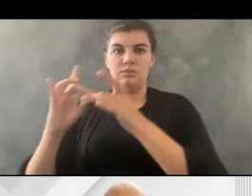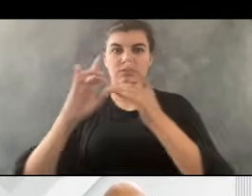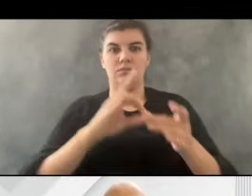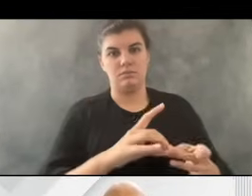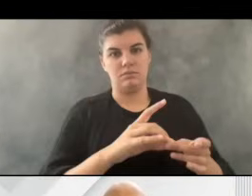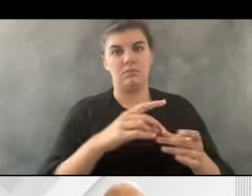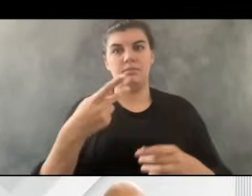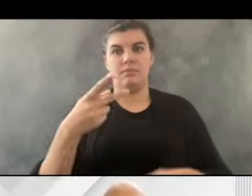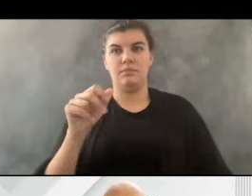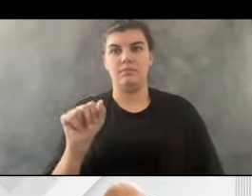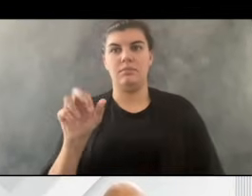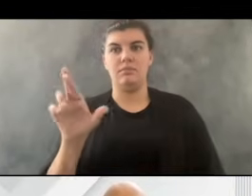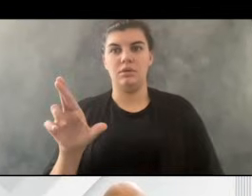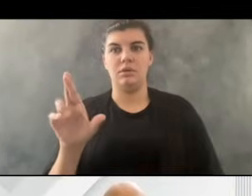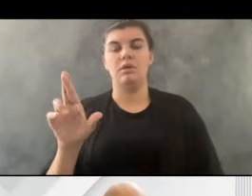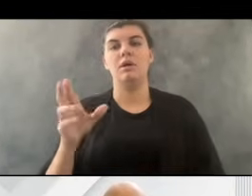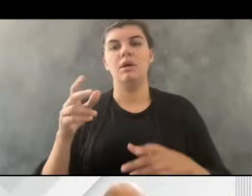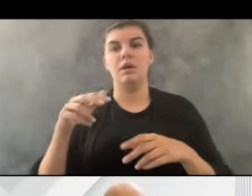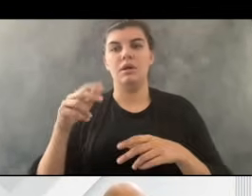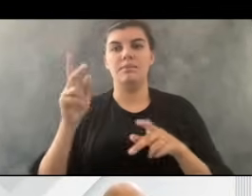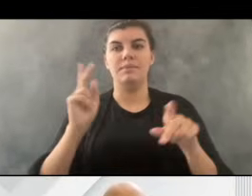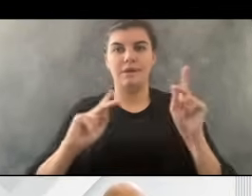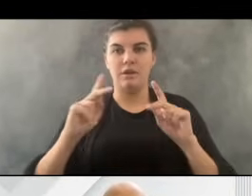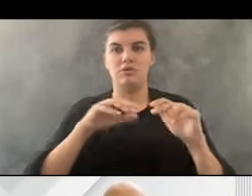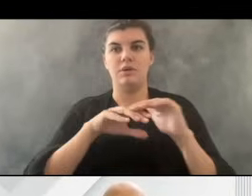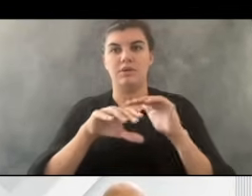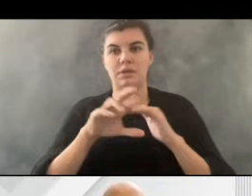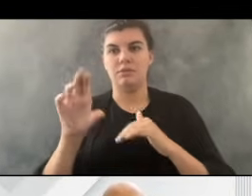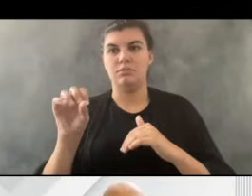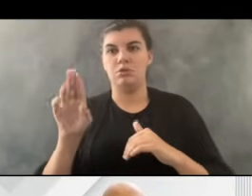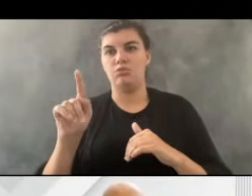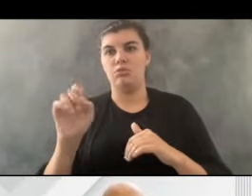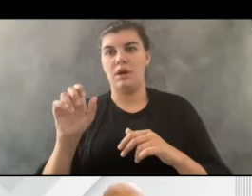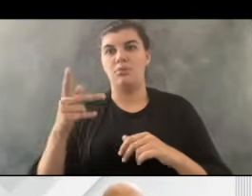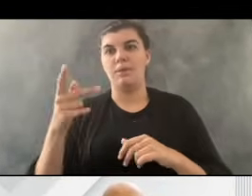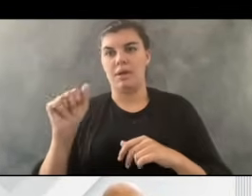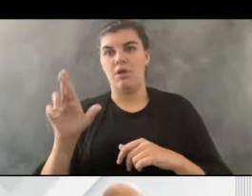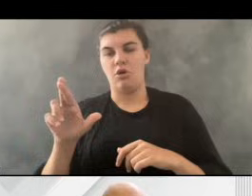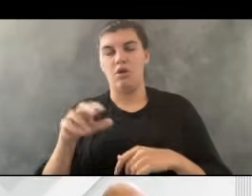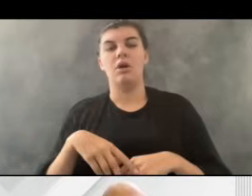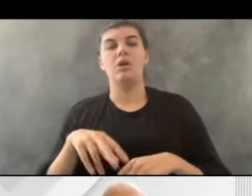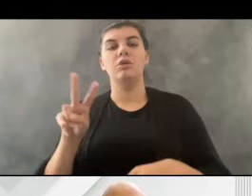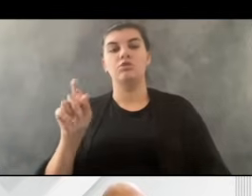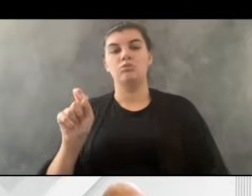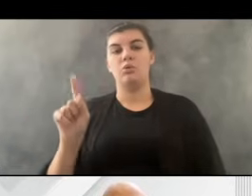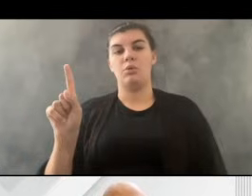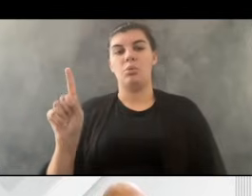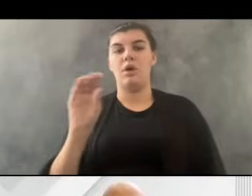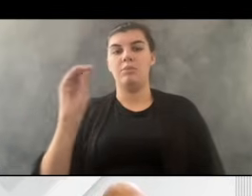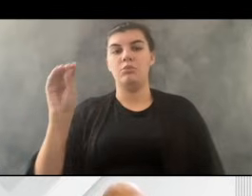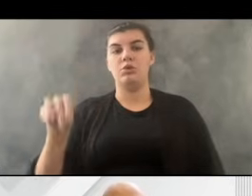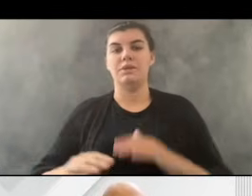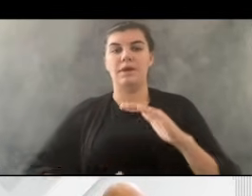or join another clear floor space. It's a 2.1 percent maximum slope in both directions,